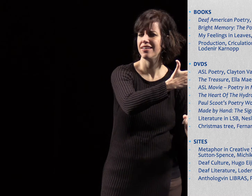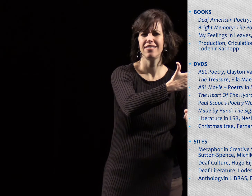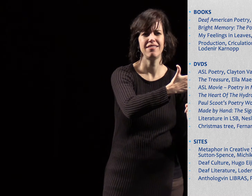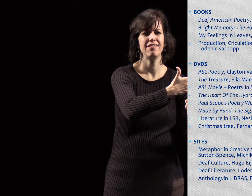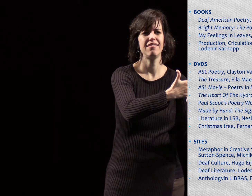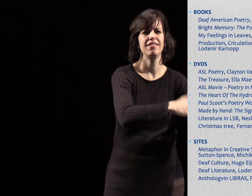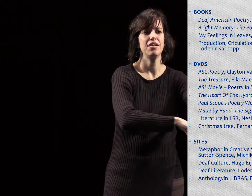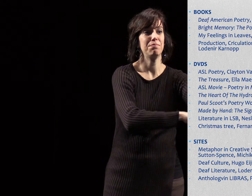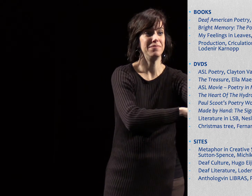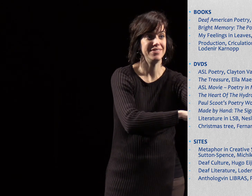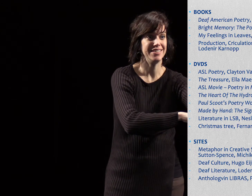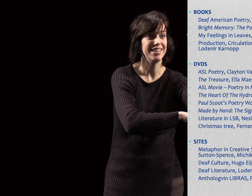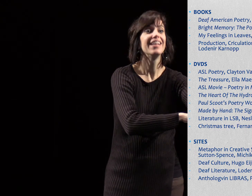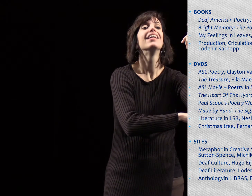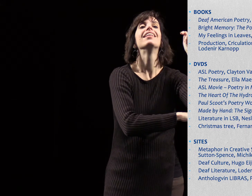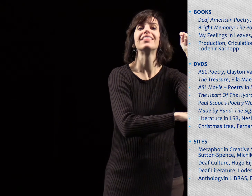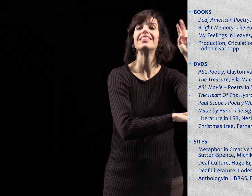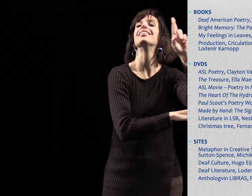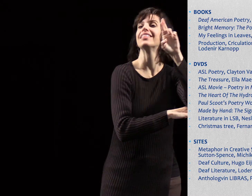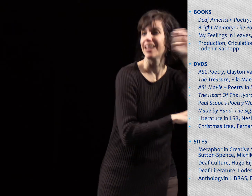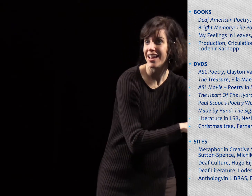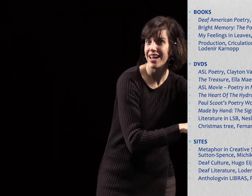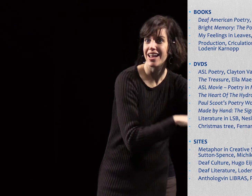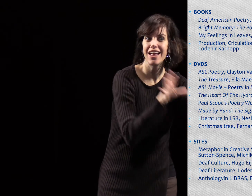And then the artistic aspect as well as a tree.